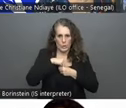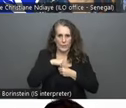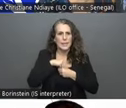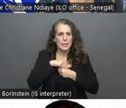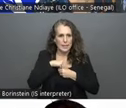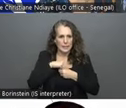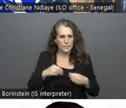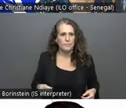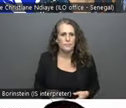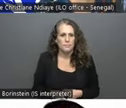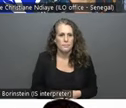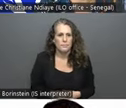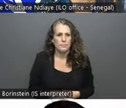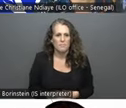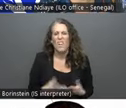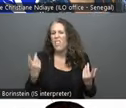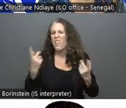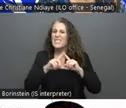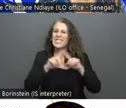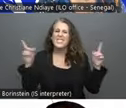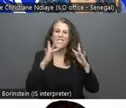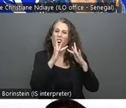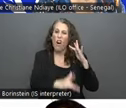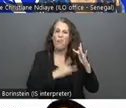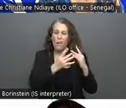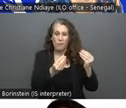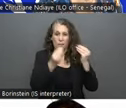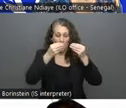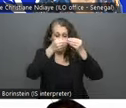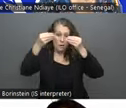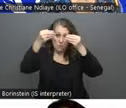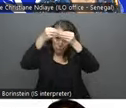then, various learnings we've got an extensive offering which I think is the enemy of many,